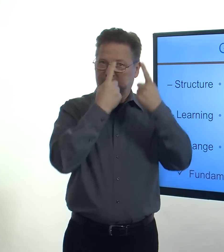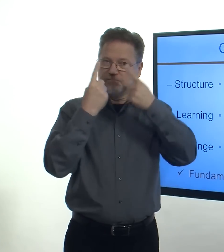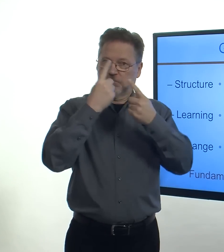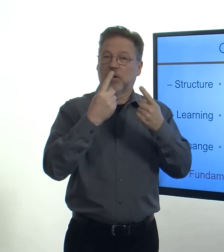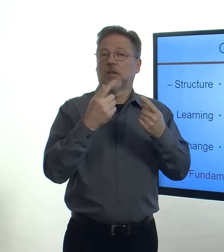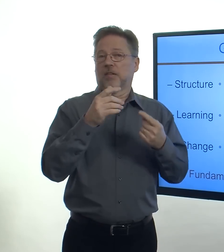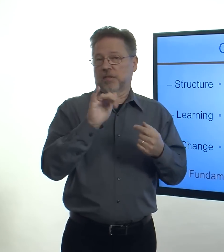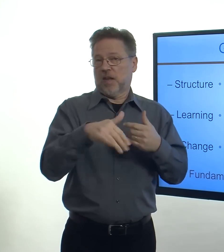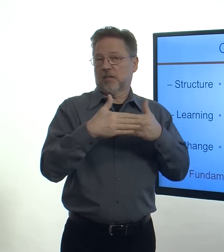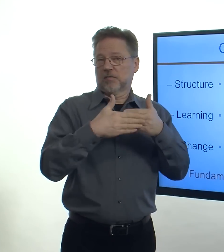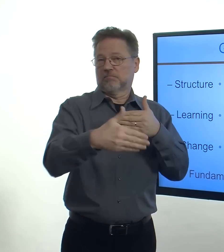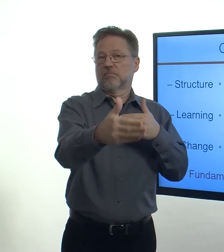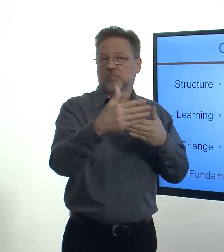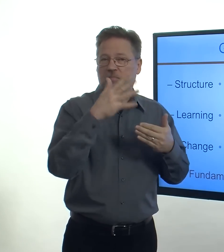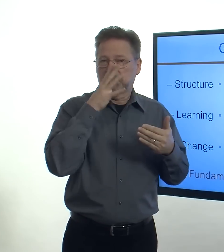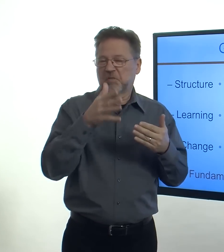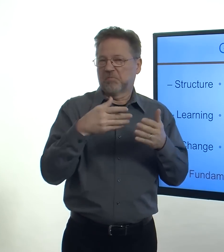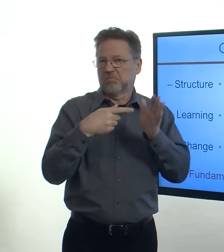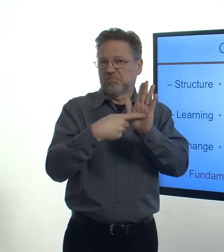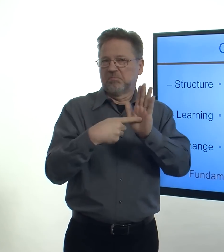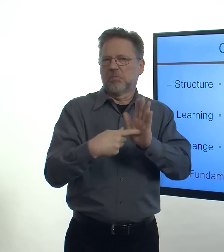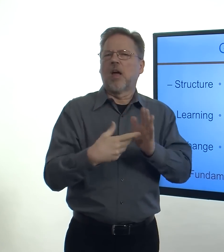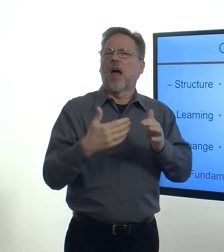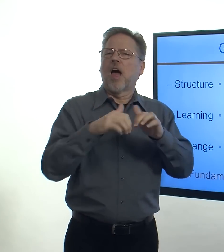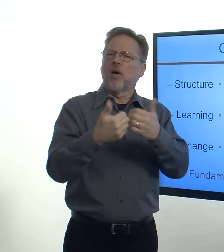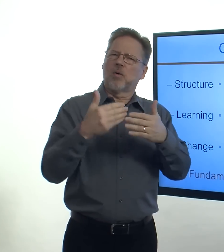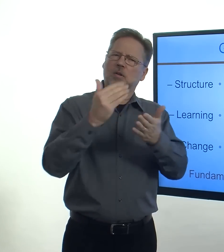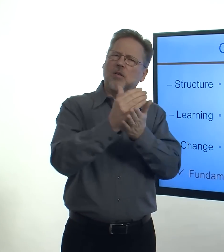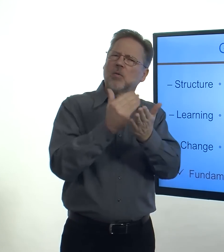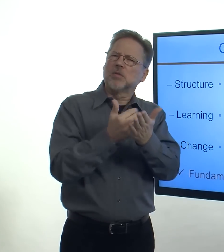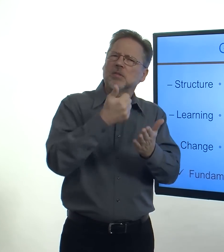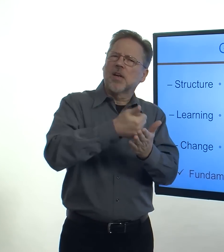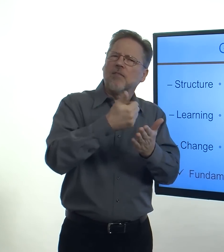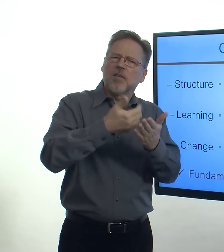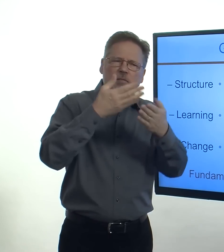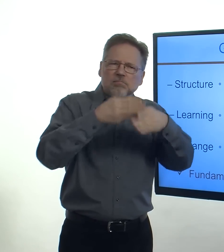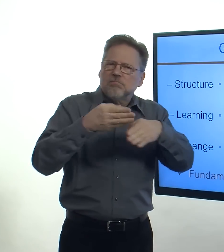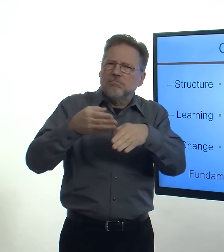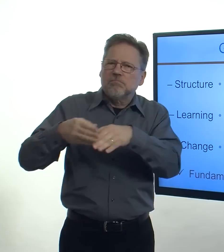is an important point to keep in mind throughout the course. Next, I’ll show you how the